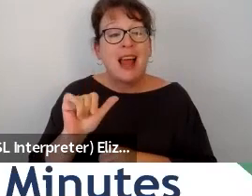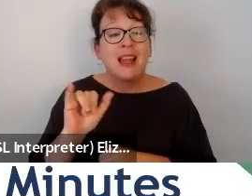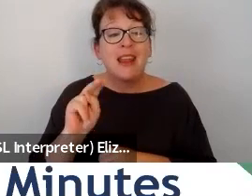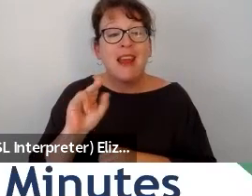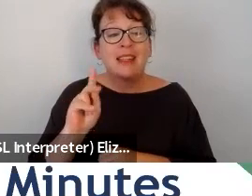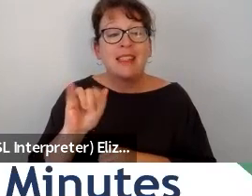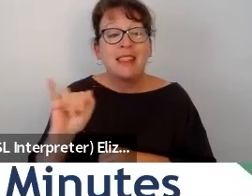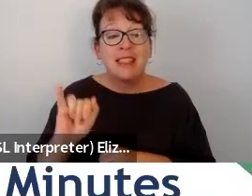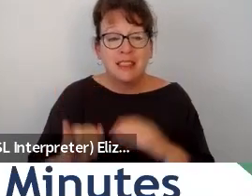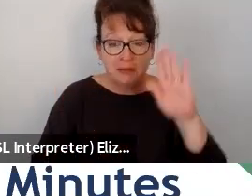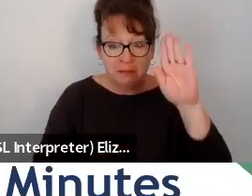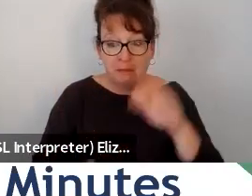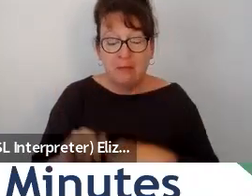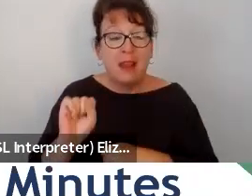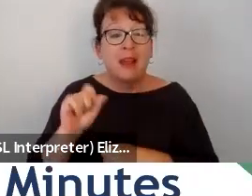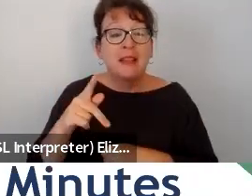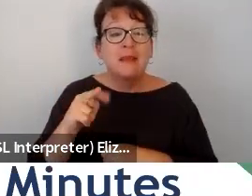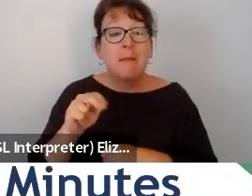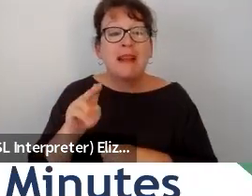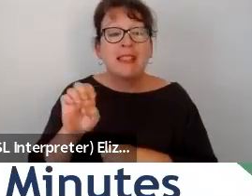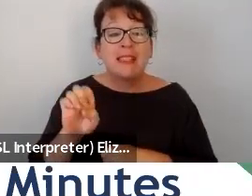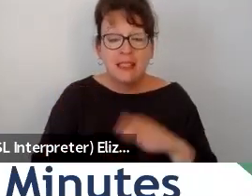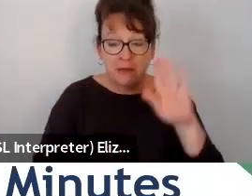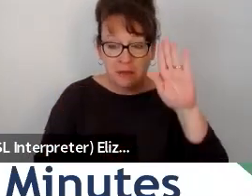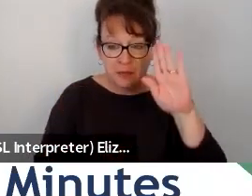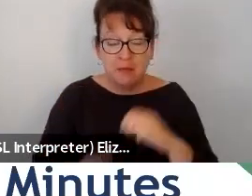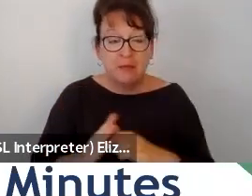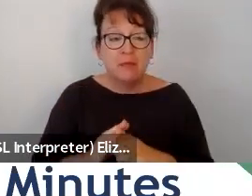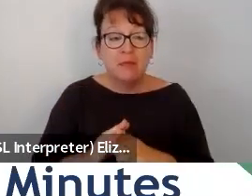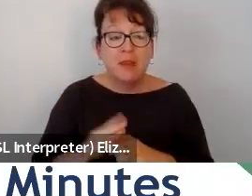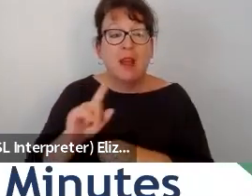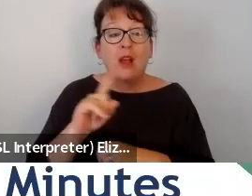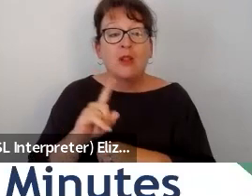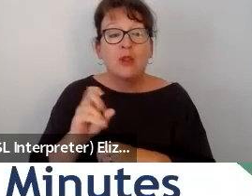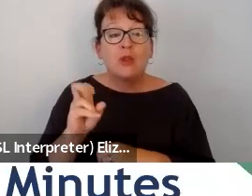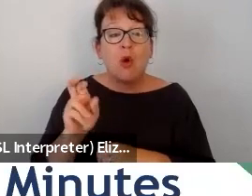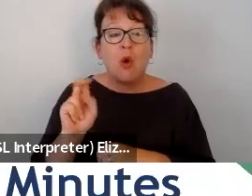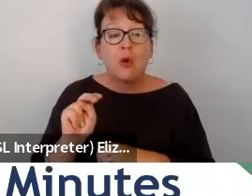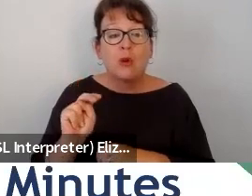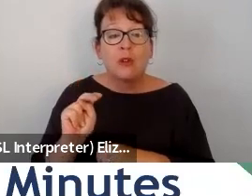comment this past summer. People could see that we are actually looking at the investments that